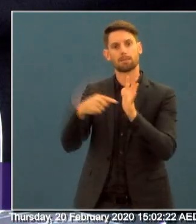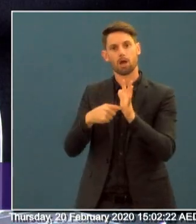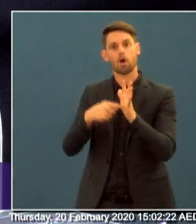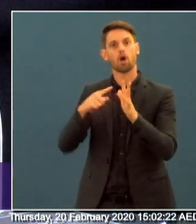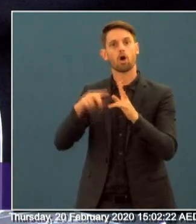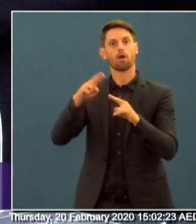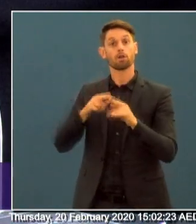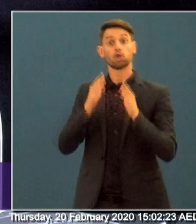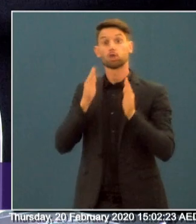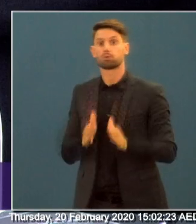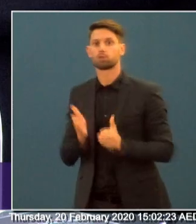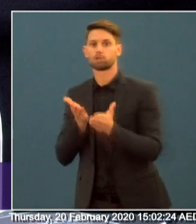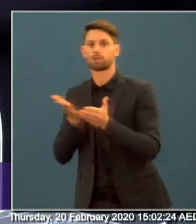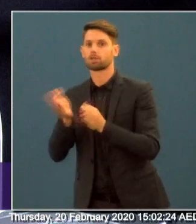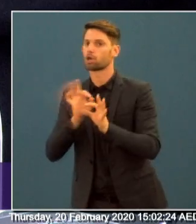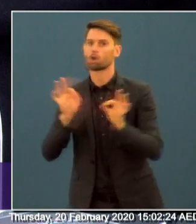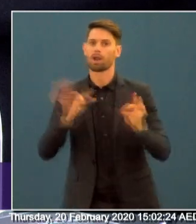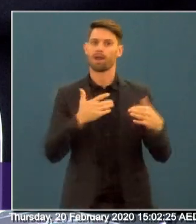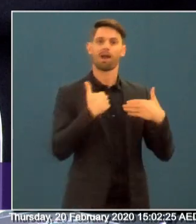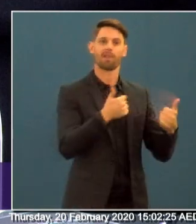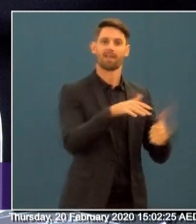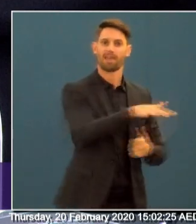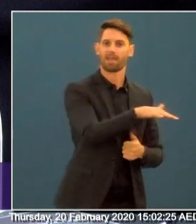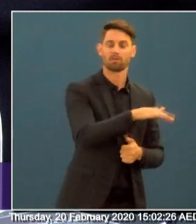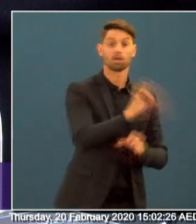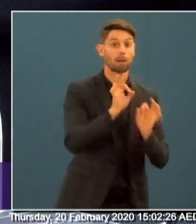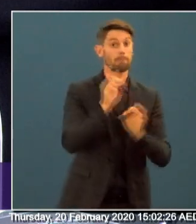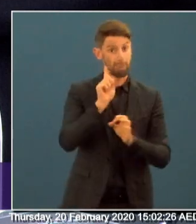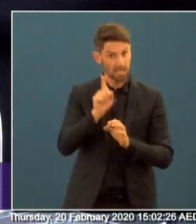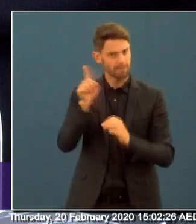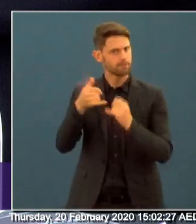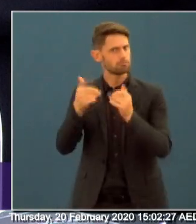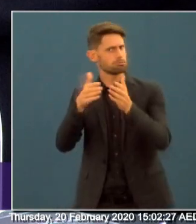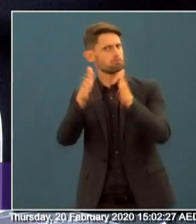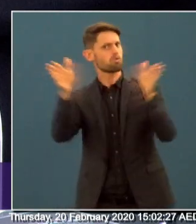But it's a broad, high-level strategy that looks at the needs of people with disability,